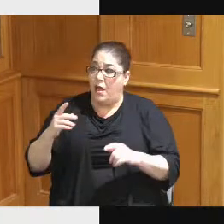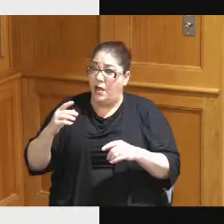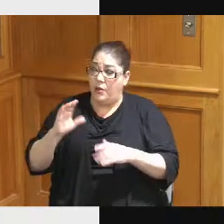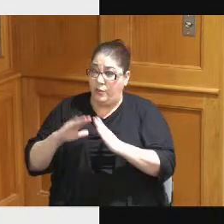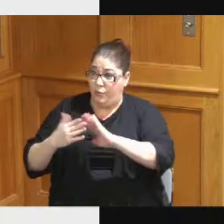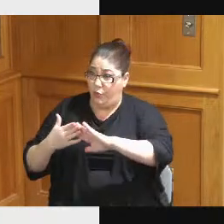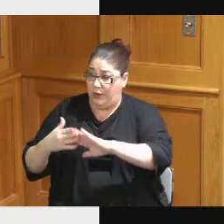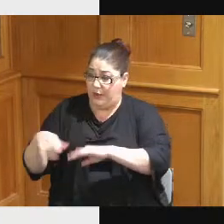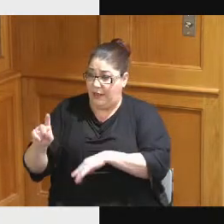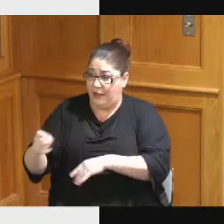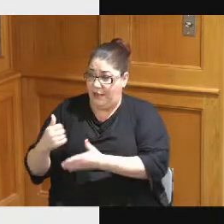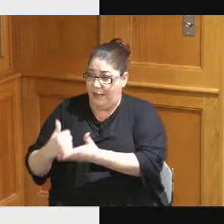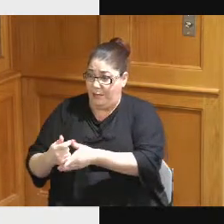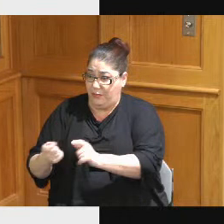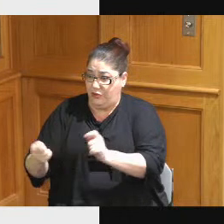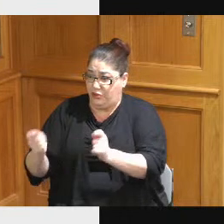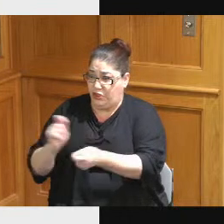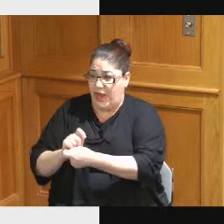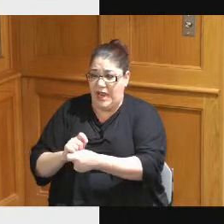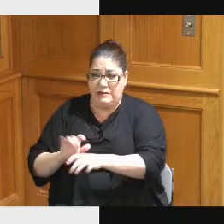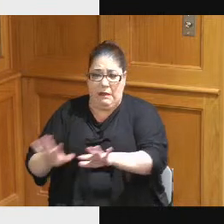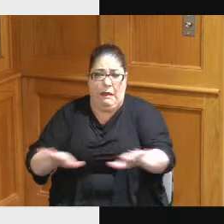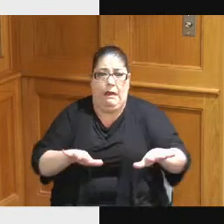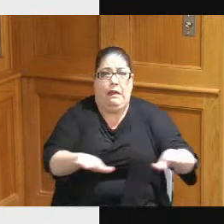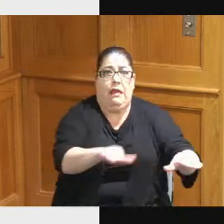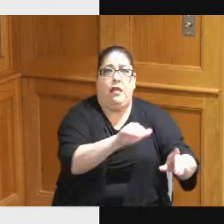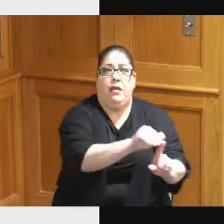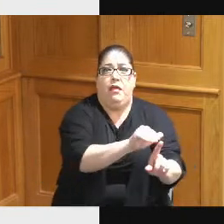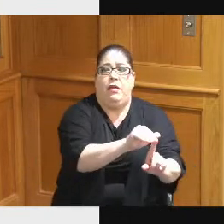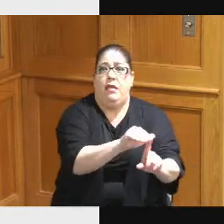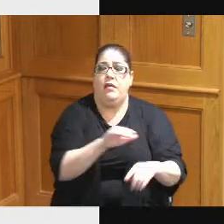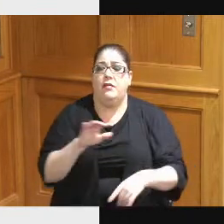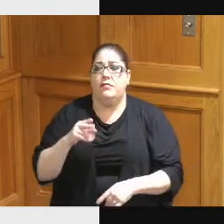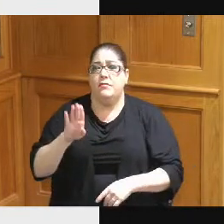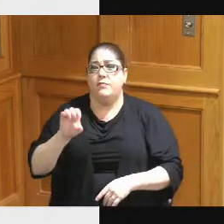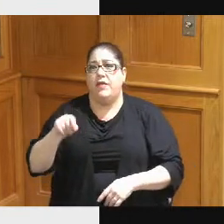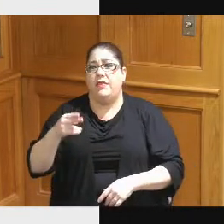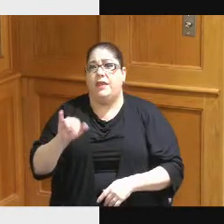and then you need to identify somebody like Bethany house that's providing that service